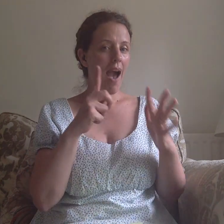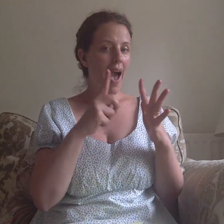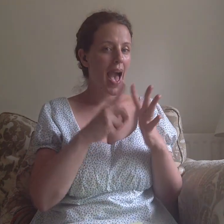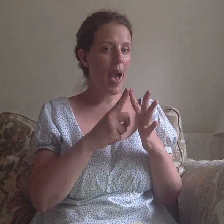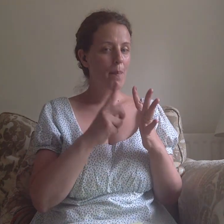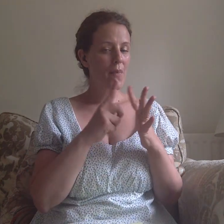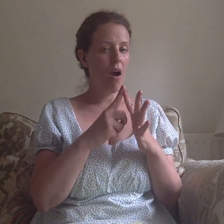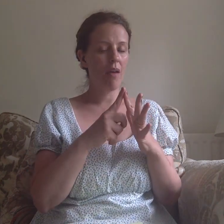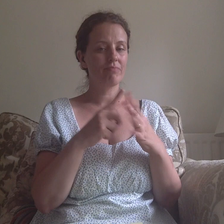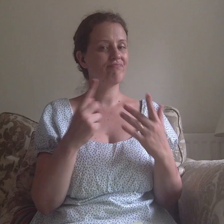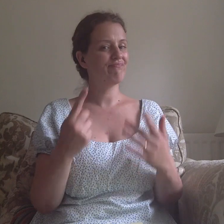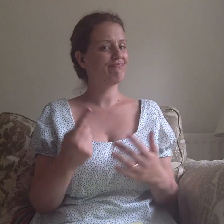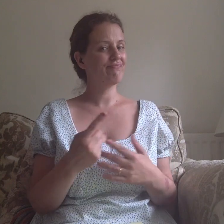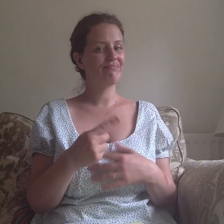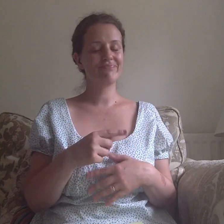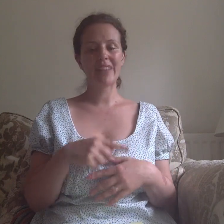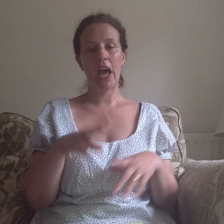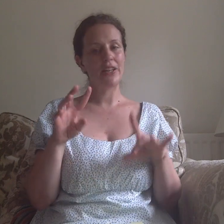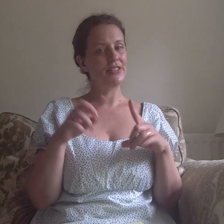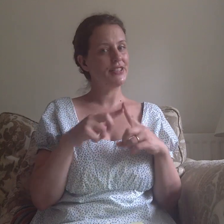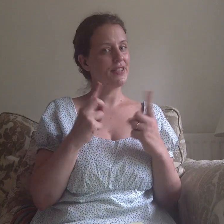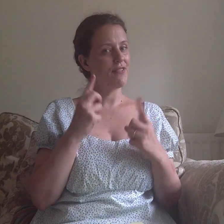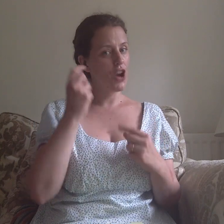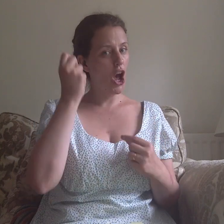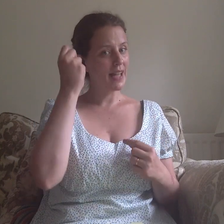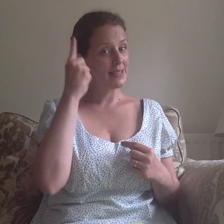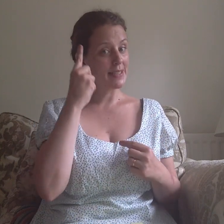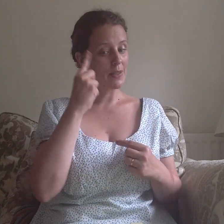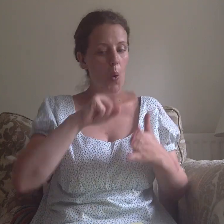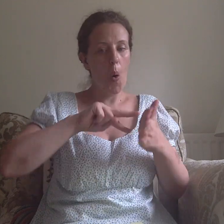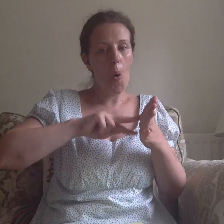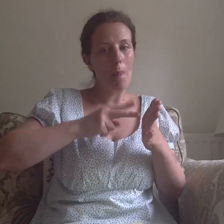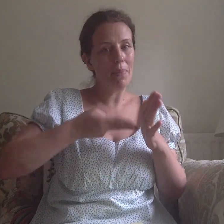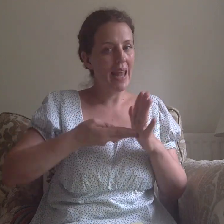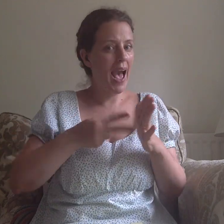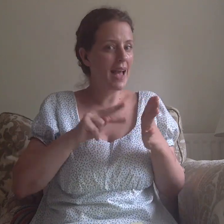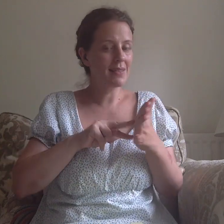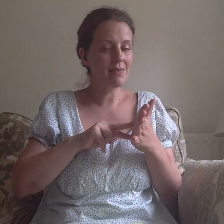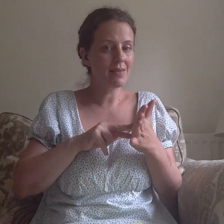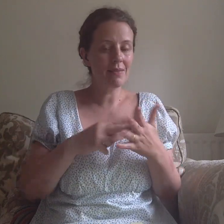But Emma had different ideas and plans.